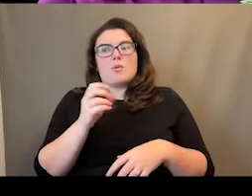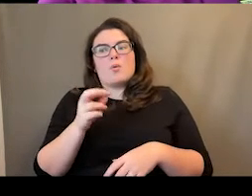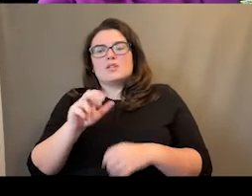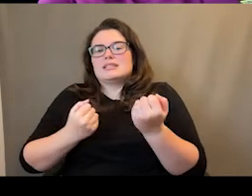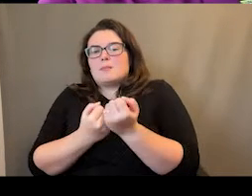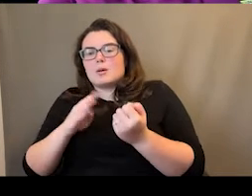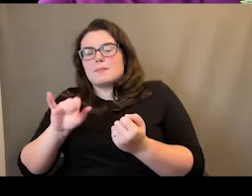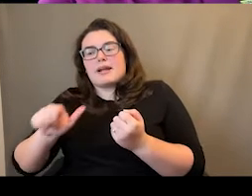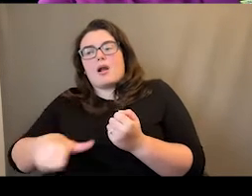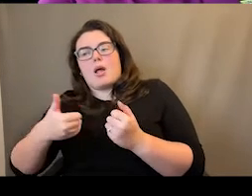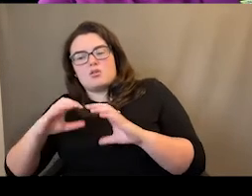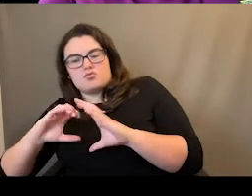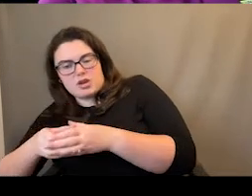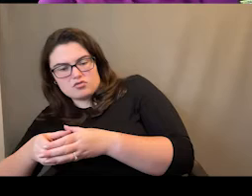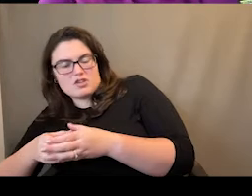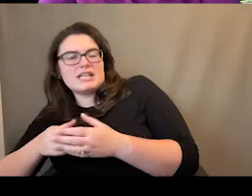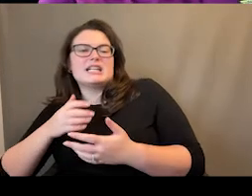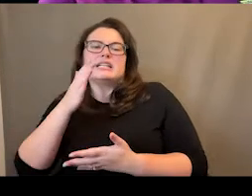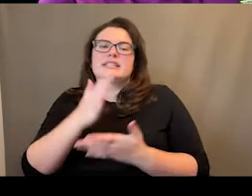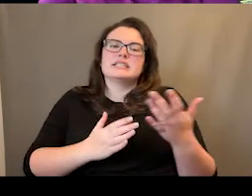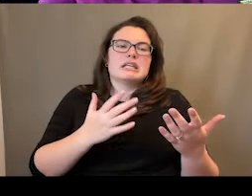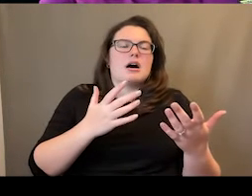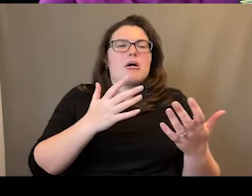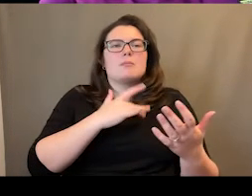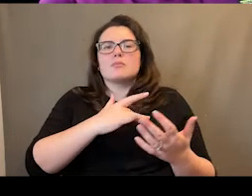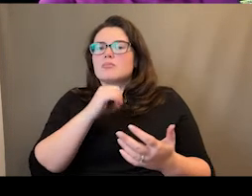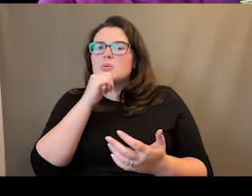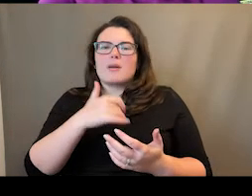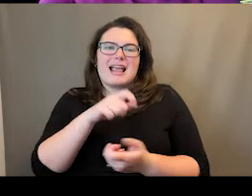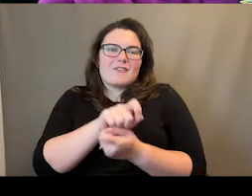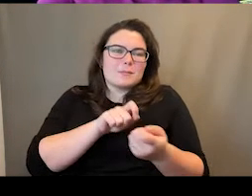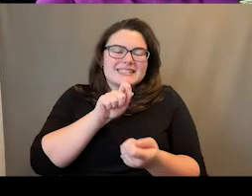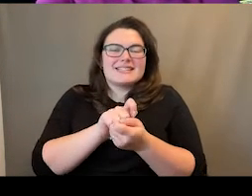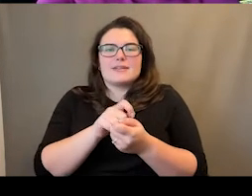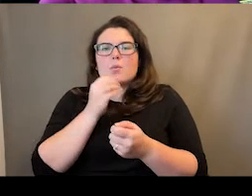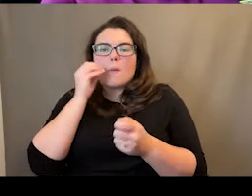there are some that don't necessarily have a particular home. It is definitely or it is truly